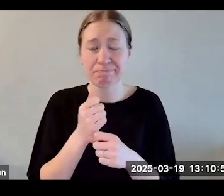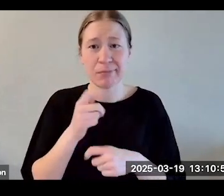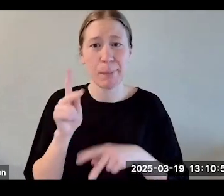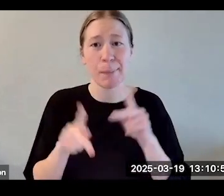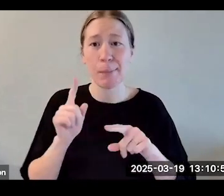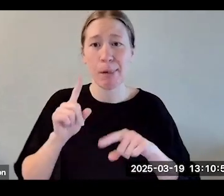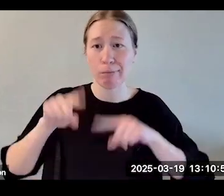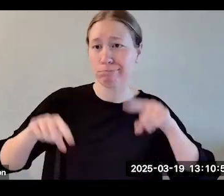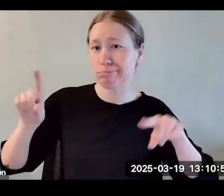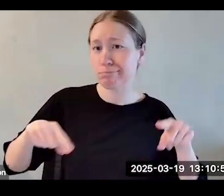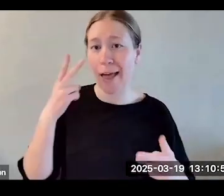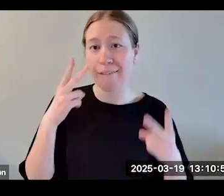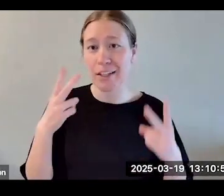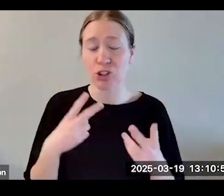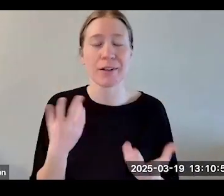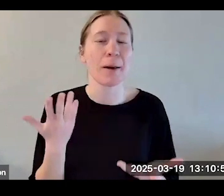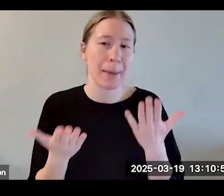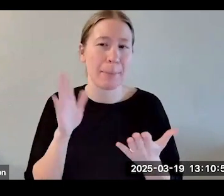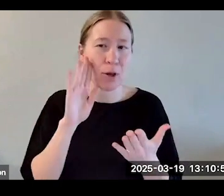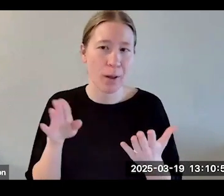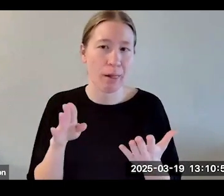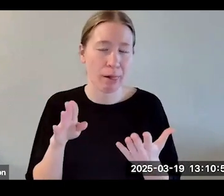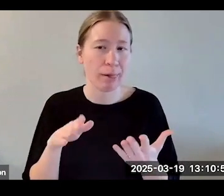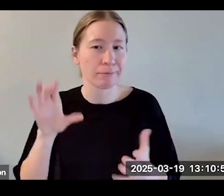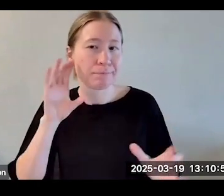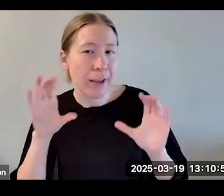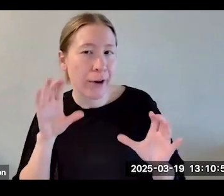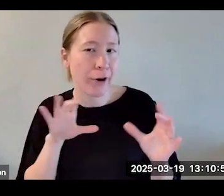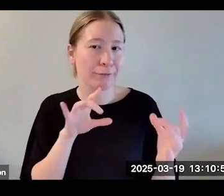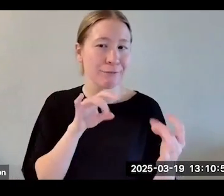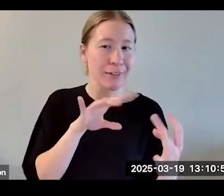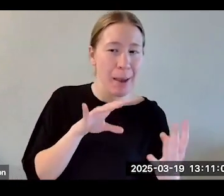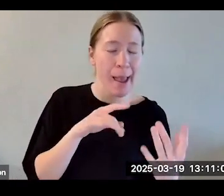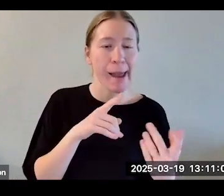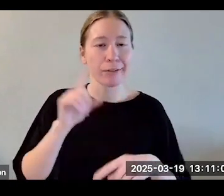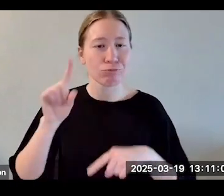that folks may have feedback about this. And also it's helpful to consider the colors